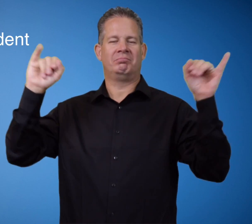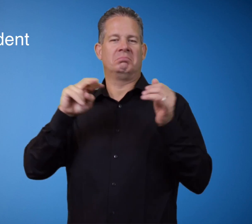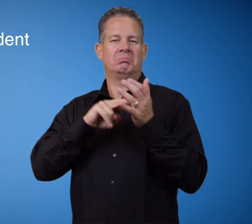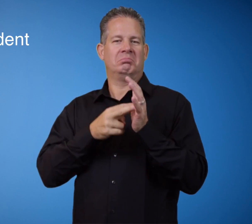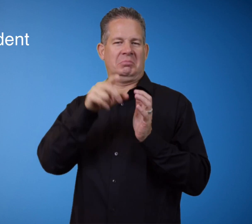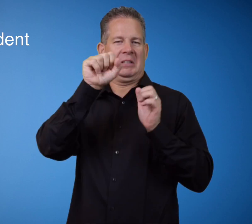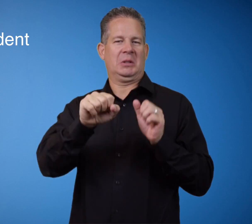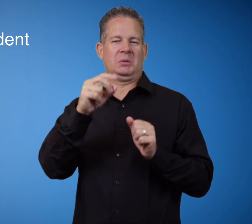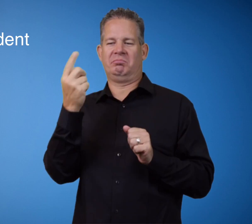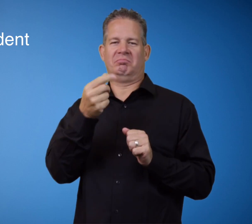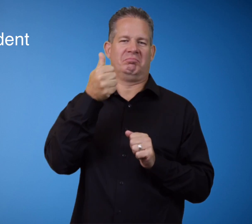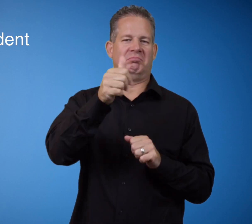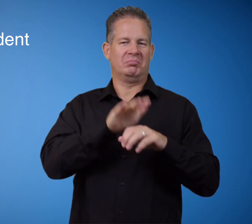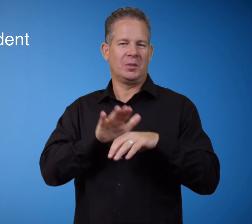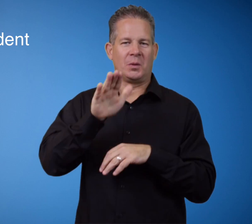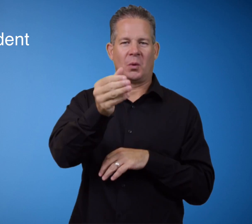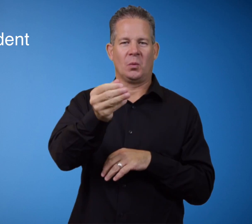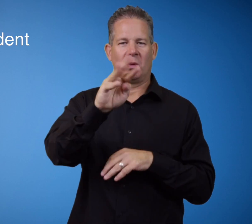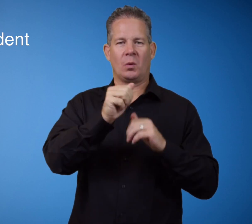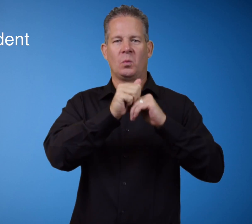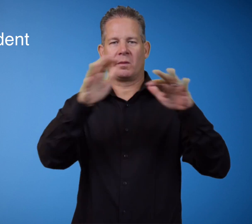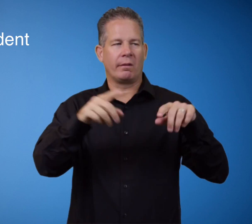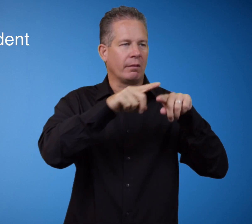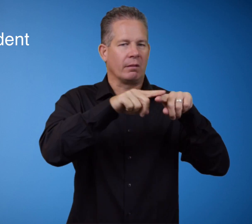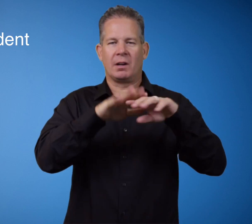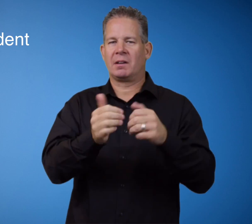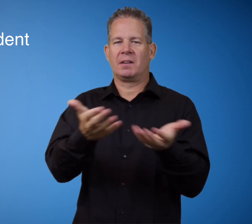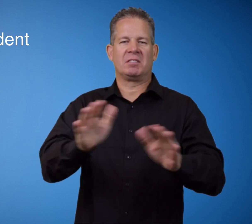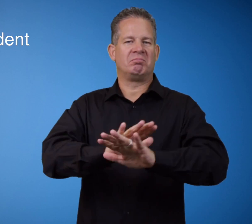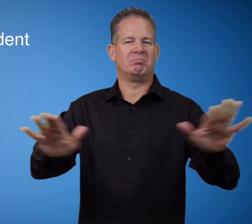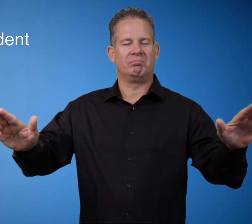Independent means you can support yourself without relying on anyone else.